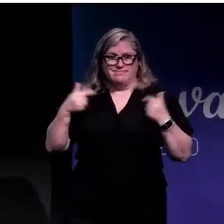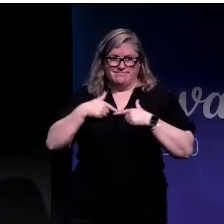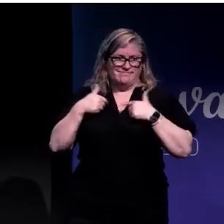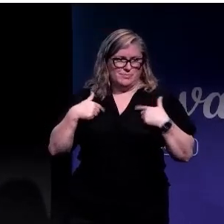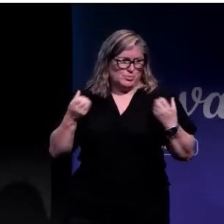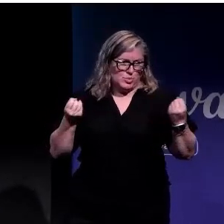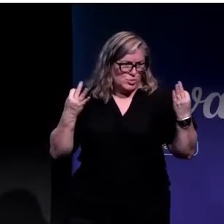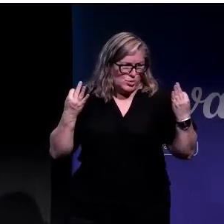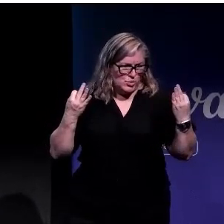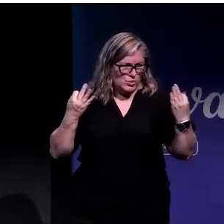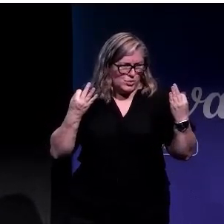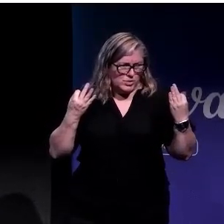cog symbol, we have my settings. Thanks.